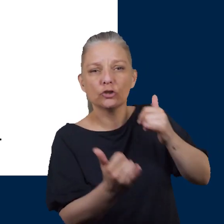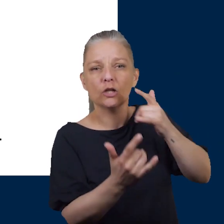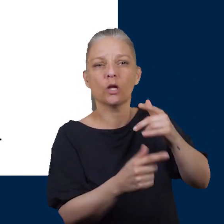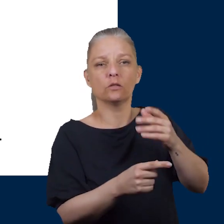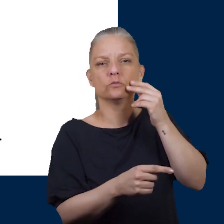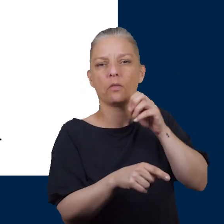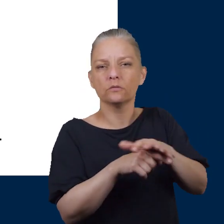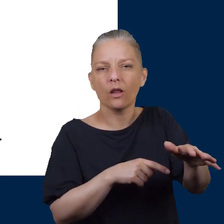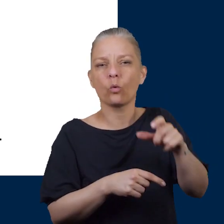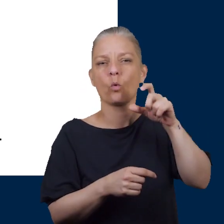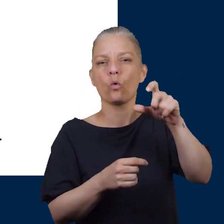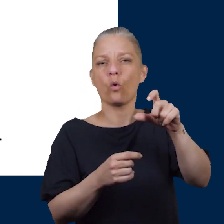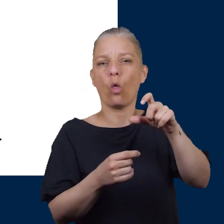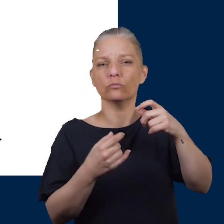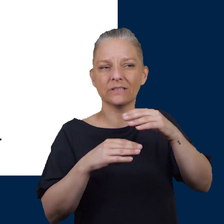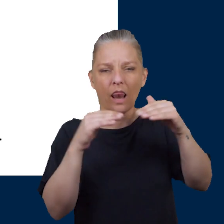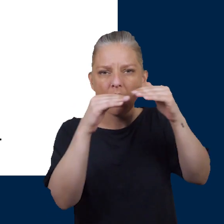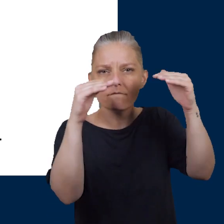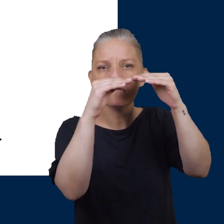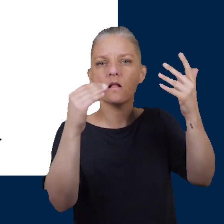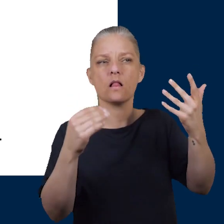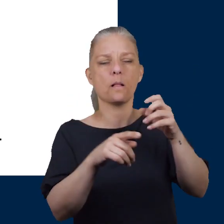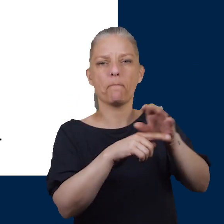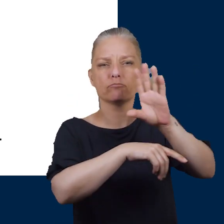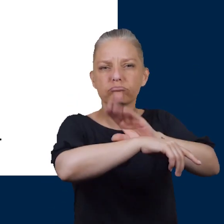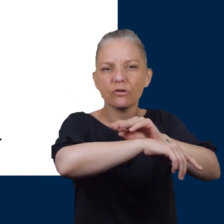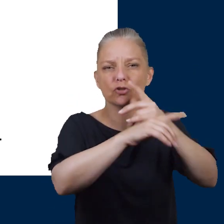Your urine sample will be checked for protein and you will receive an appointment to have